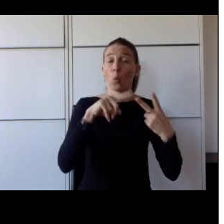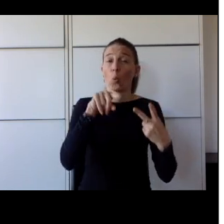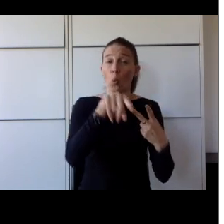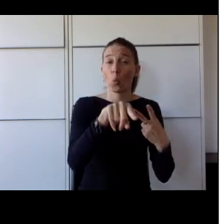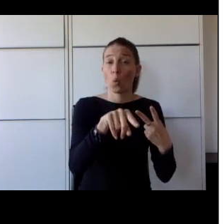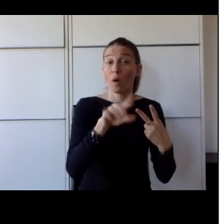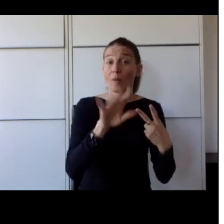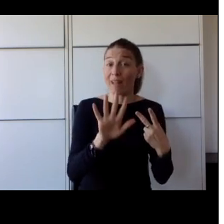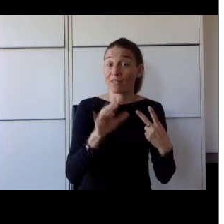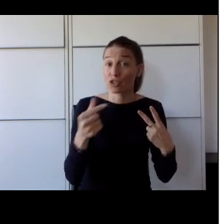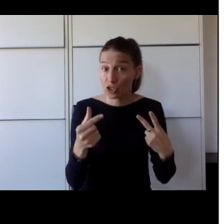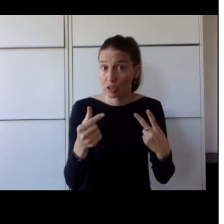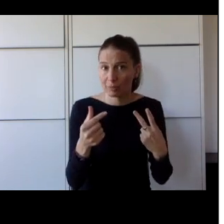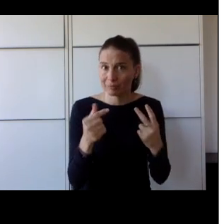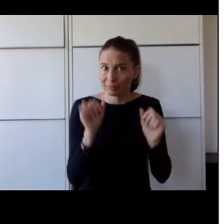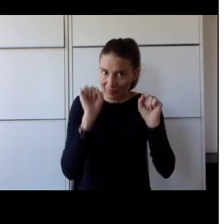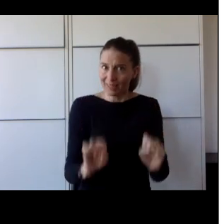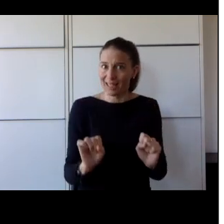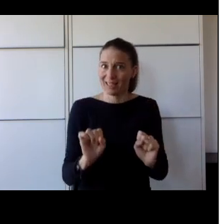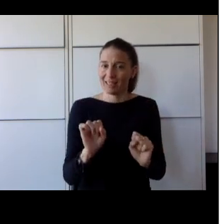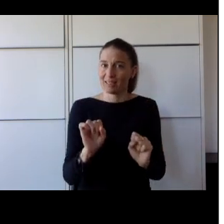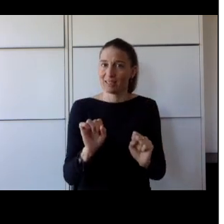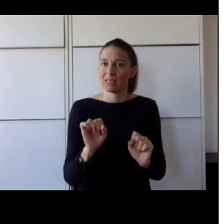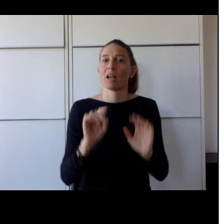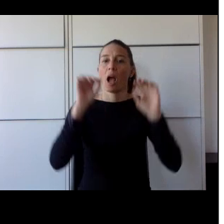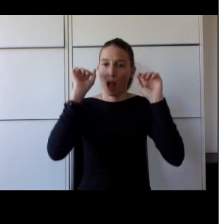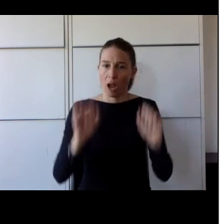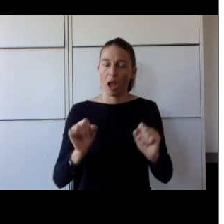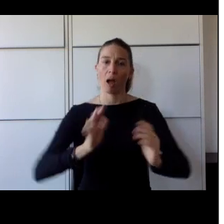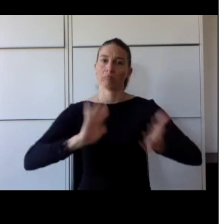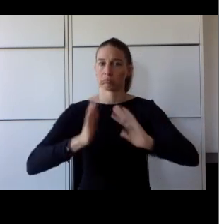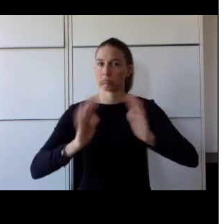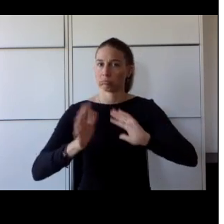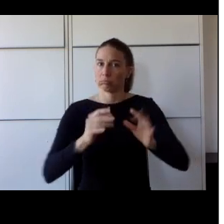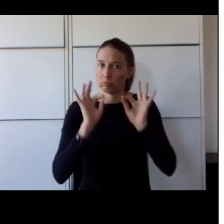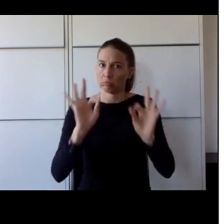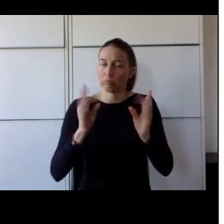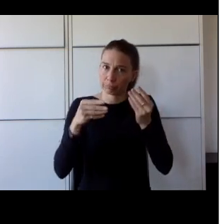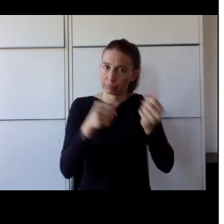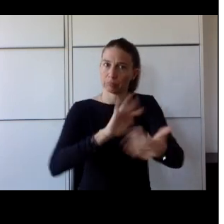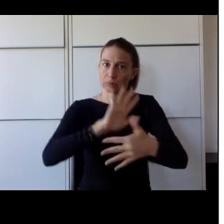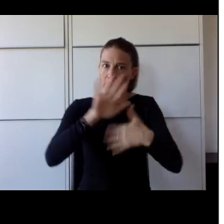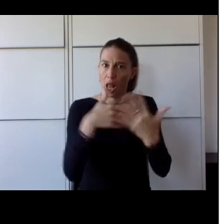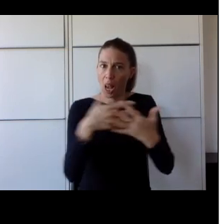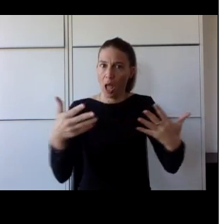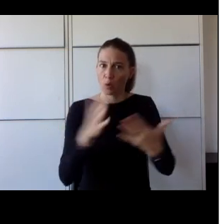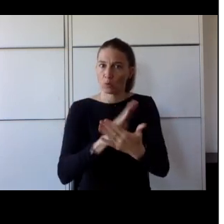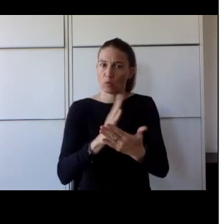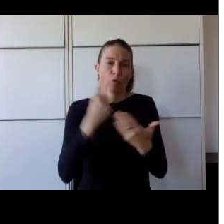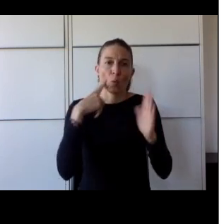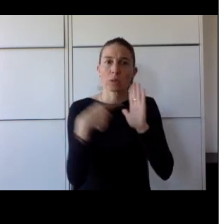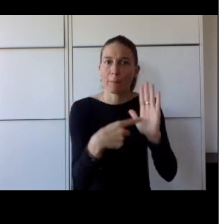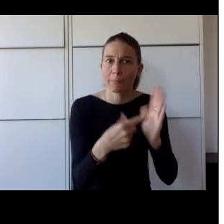to have a proper conversation in sign language, for example. And also to ensure the robustness of the call.